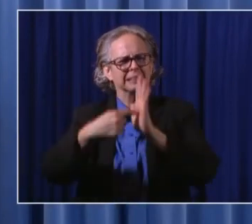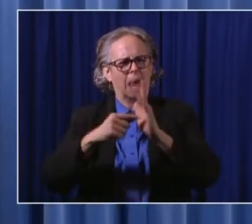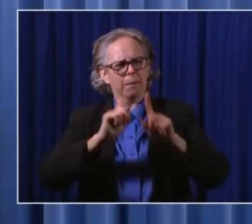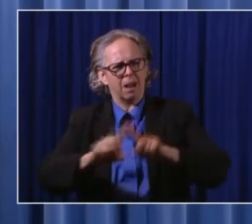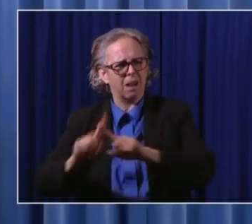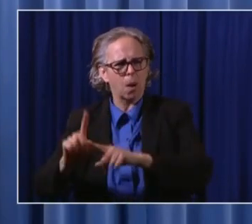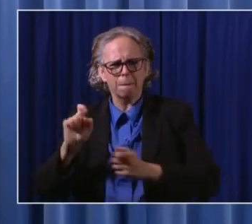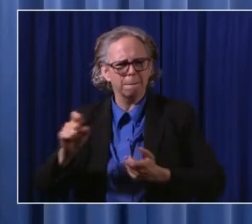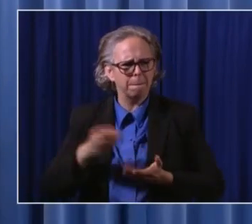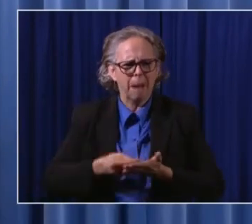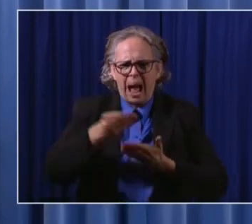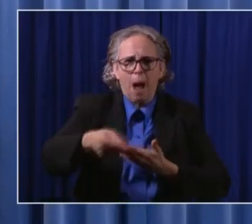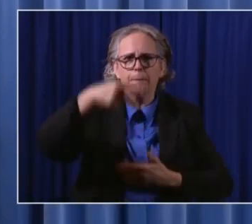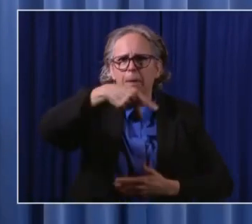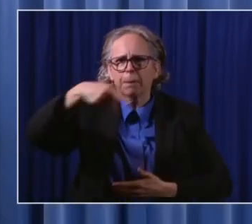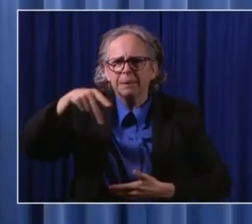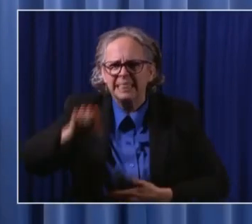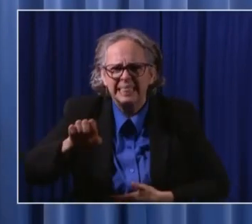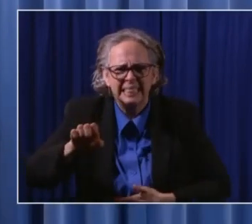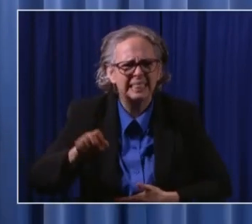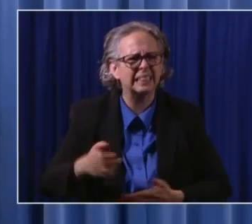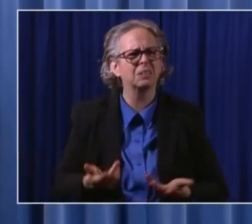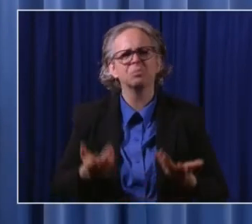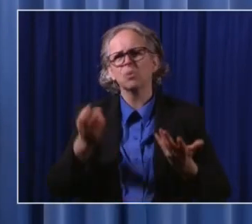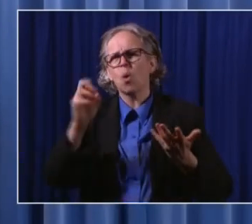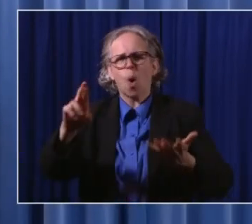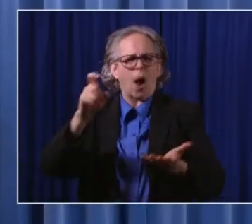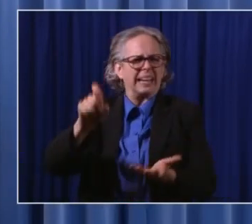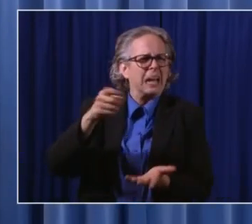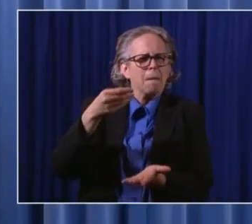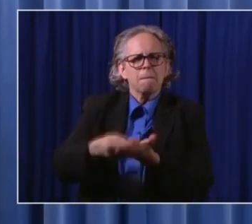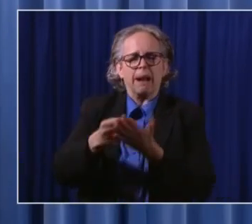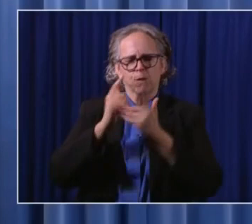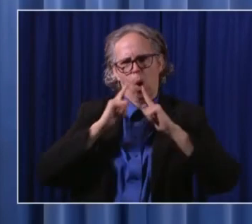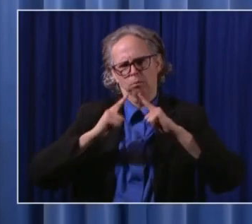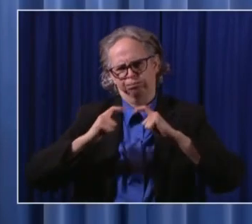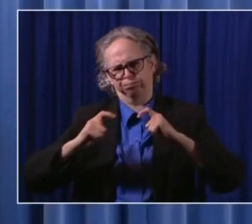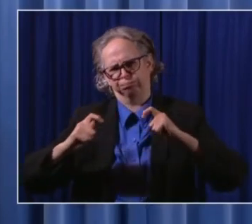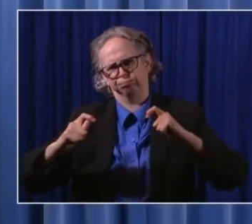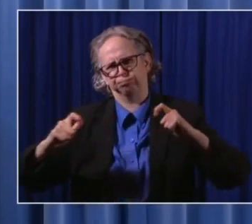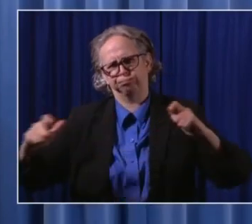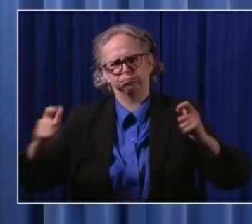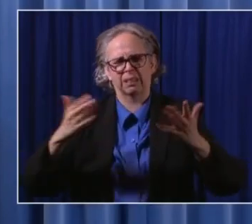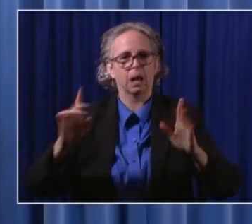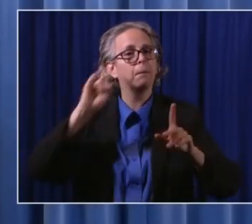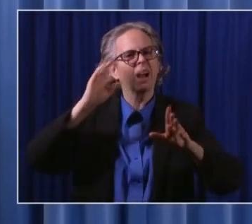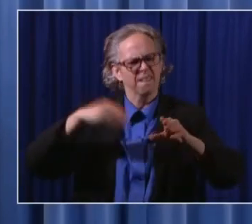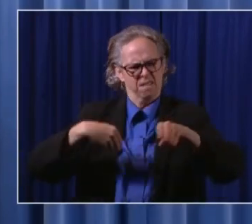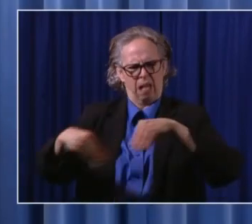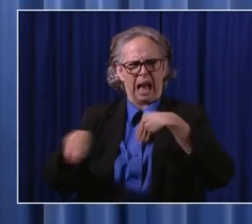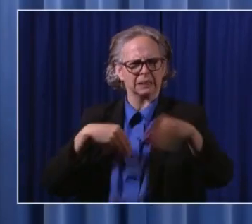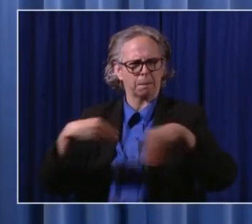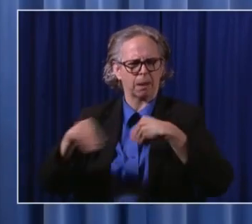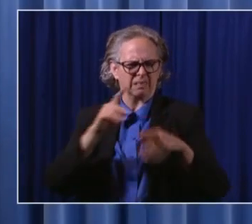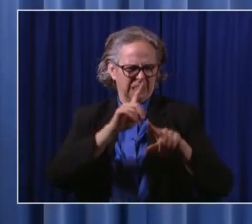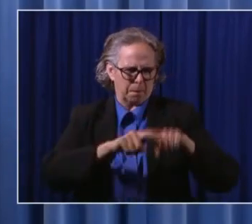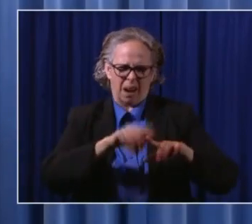SCHOOL DISTRICT MAY NEED A NURSE TO HELP WITH SYMPTOMS ASSESSMENT. THE UNIVERSITY COULD USE THE FUNDING TO PURCHASE PPE.